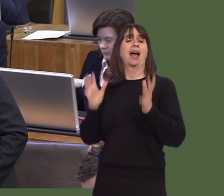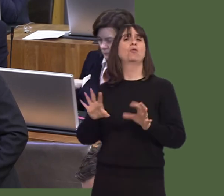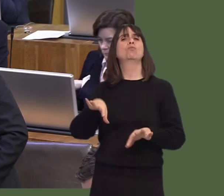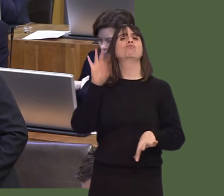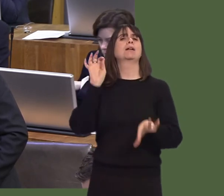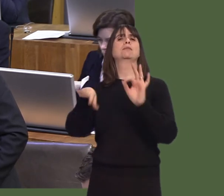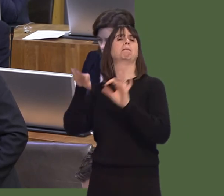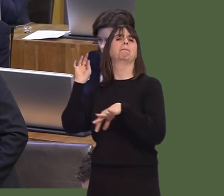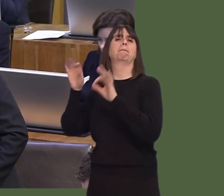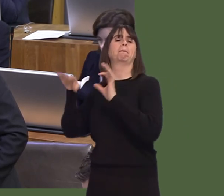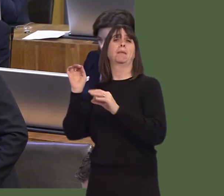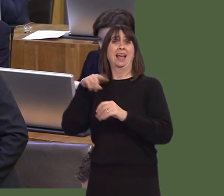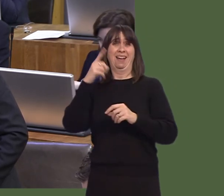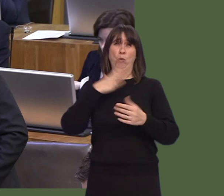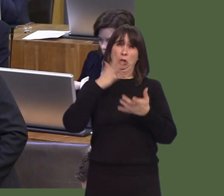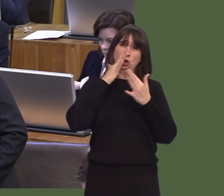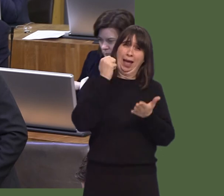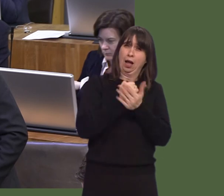Well, whatís important for me is that we urge the United Kingdom Government to give